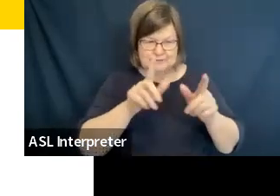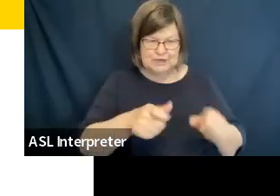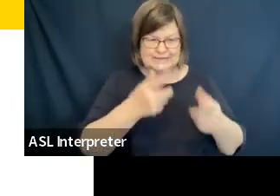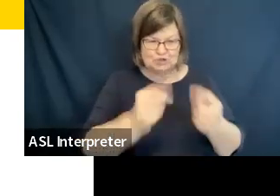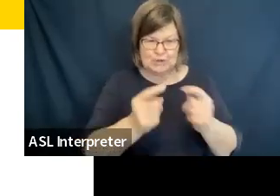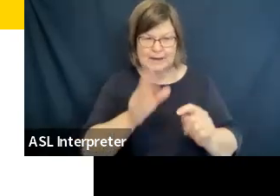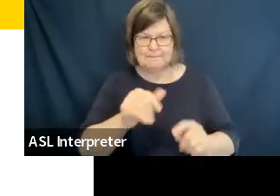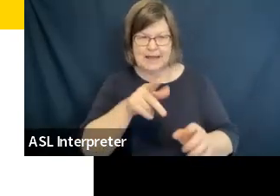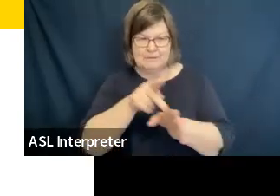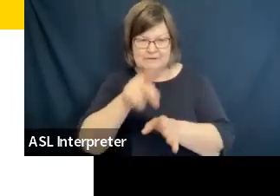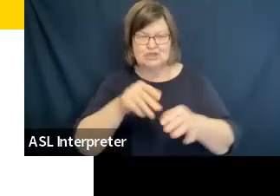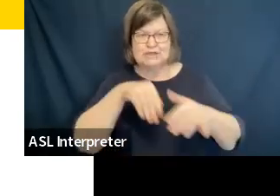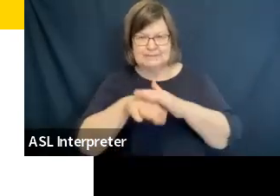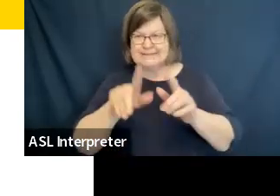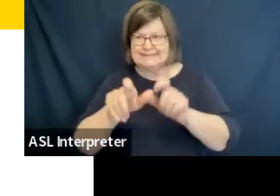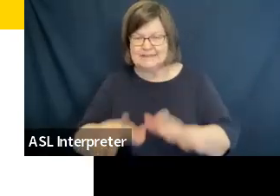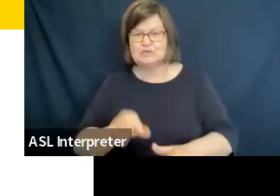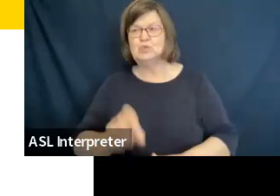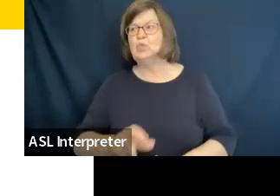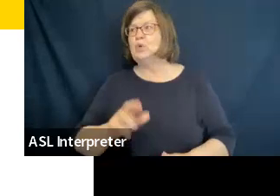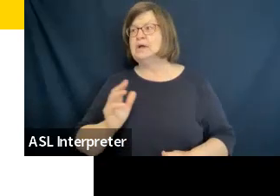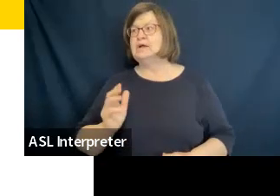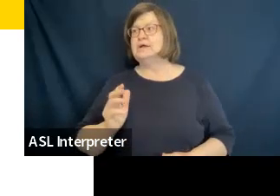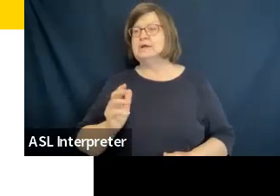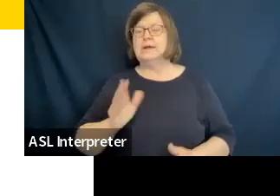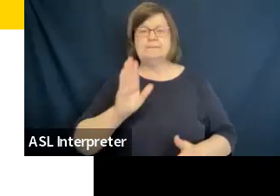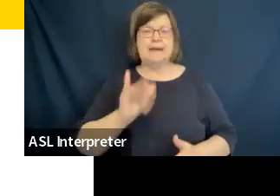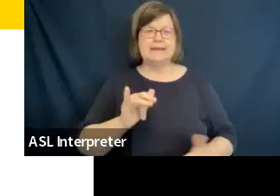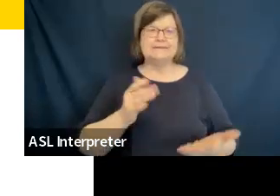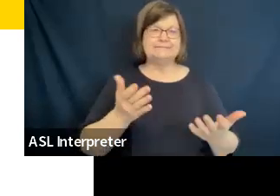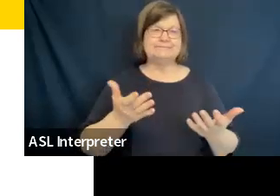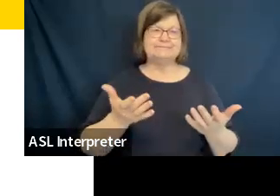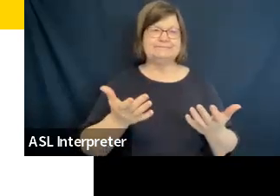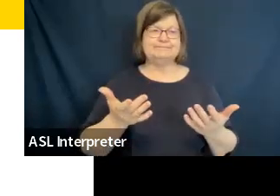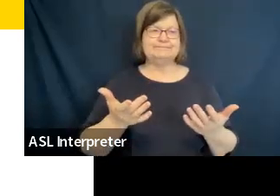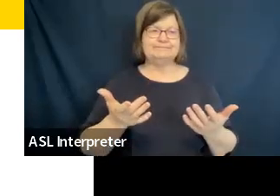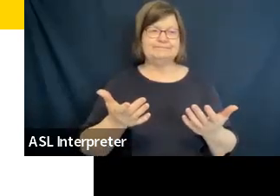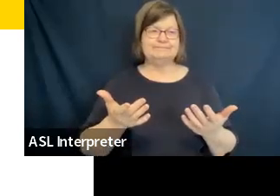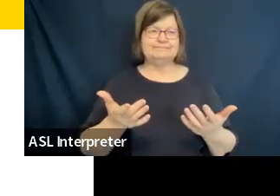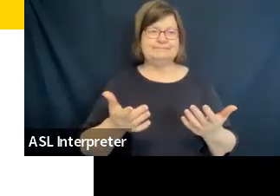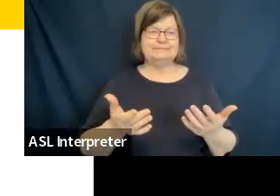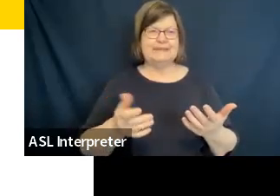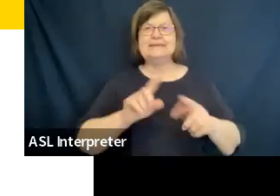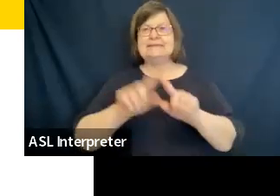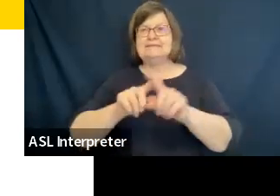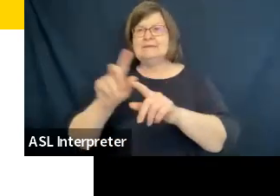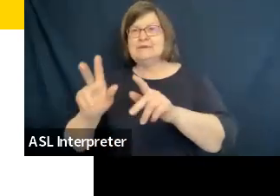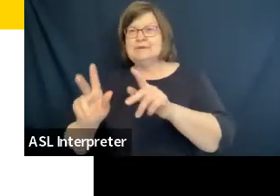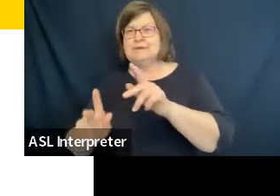professional accessibility testers or by multiple users who are blind